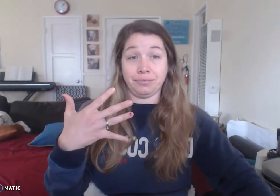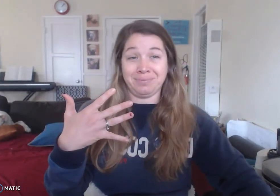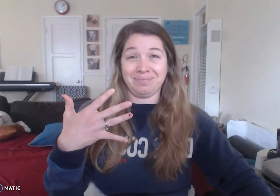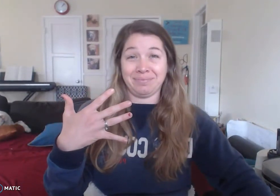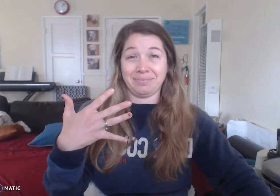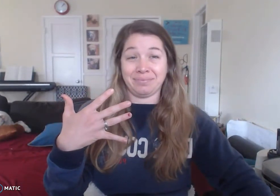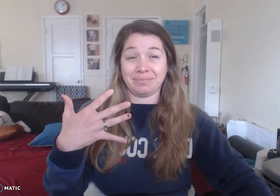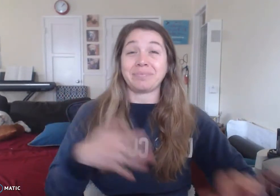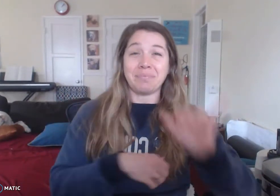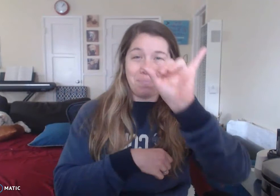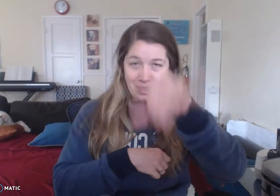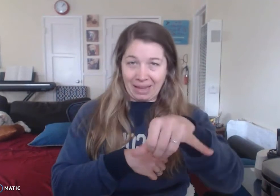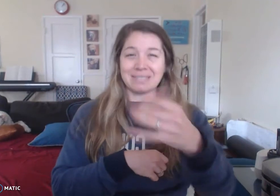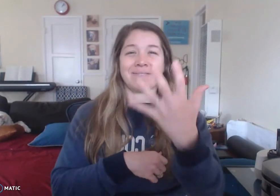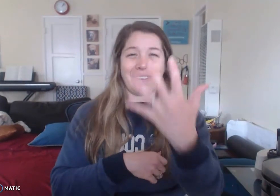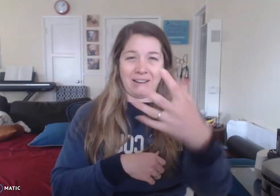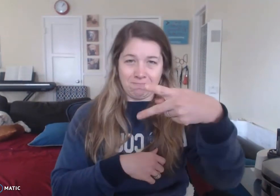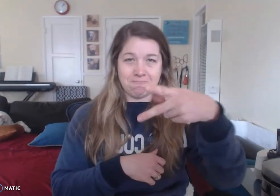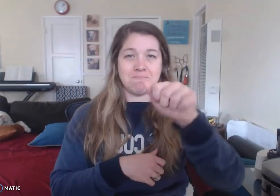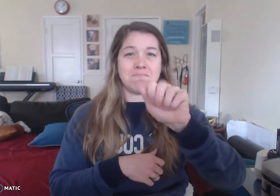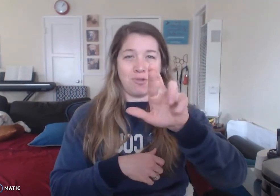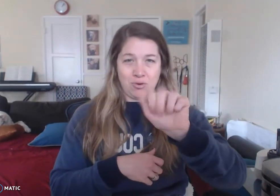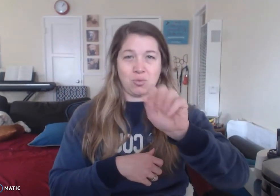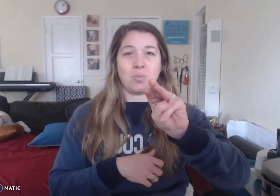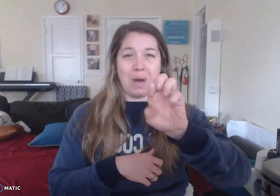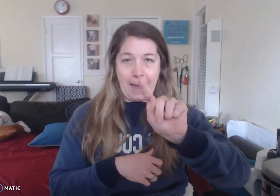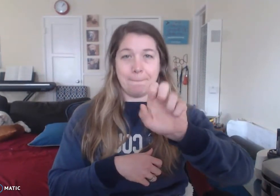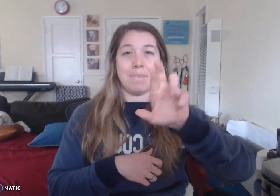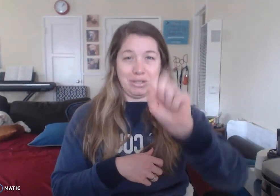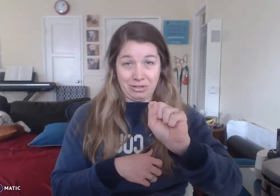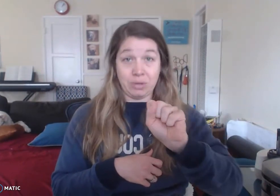So those are the 5 parameters of signs.